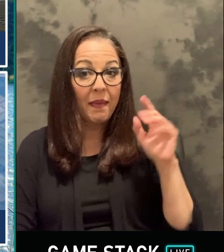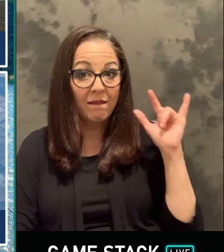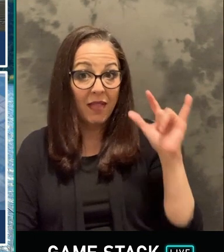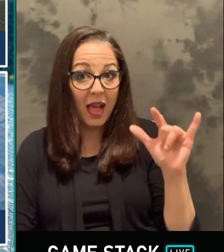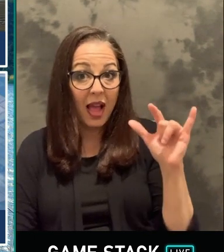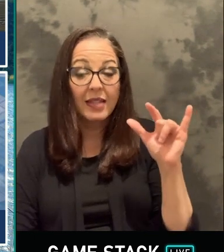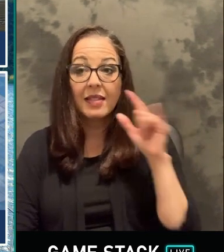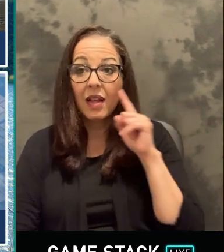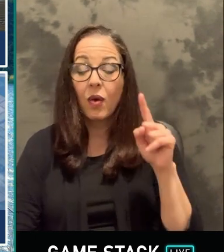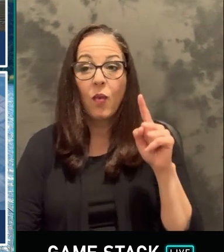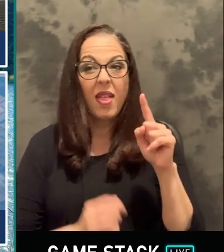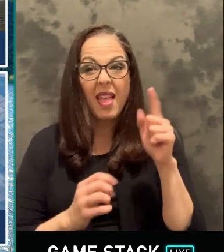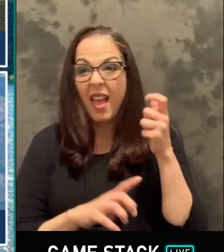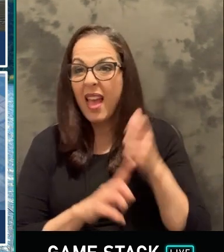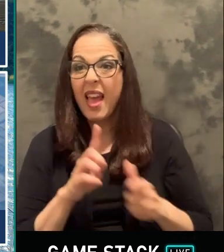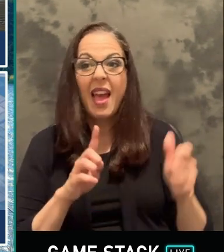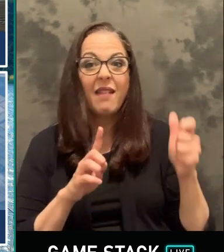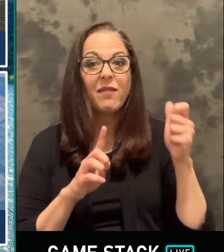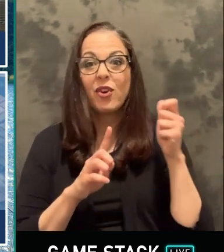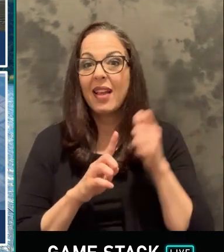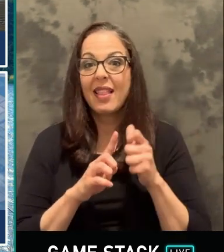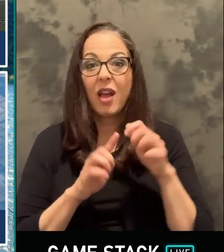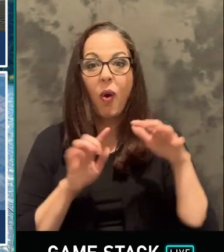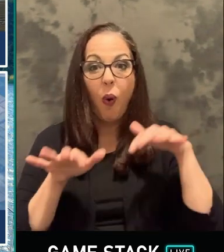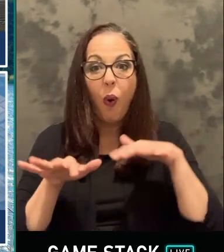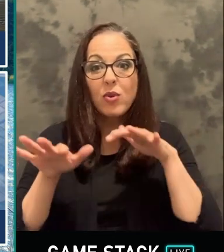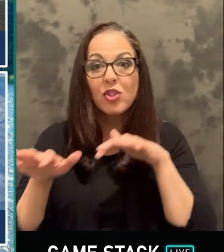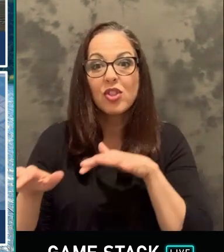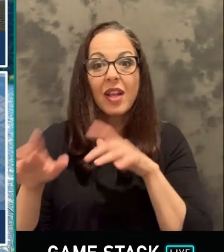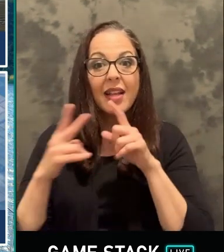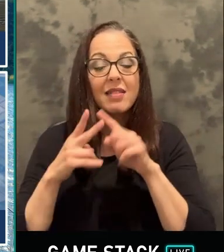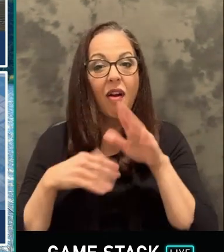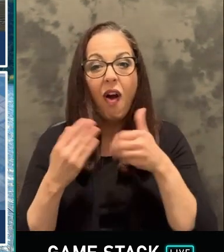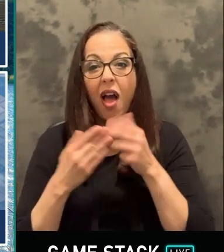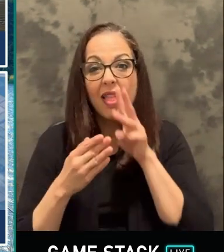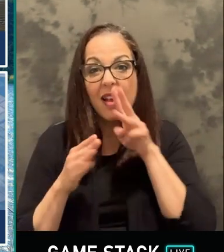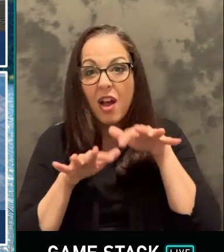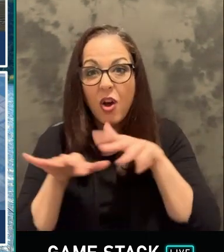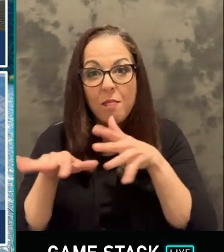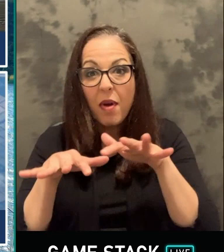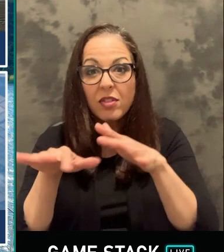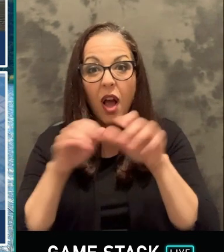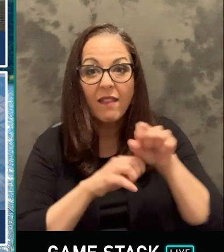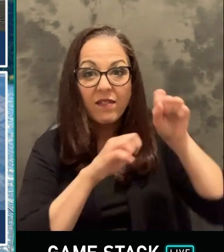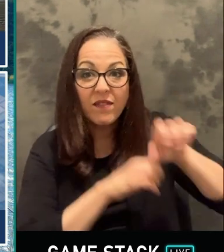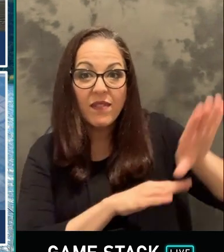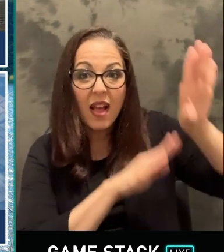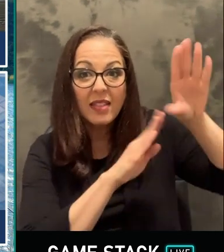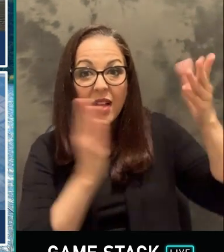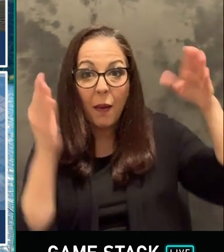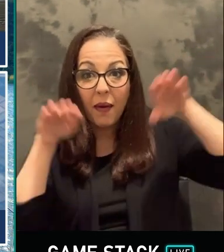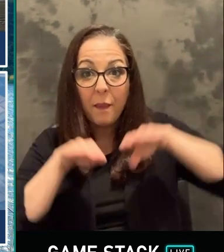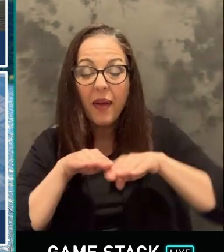every pikes, every oceans, every rivers, valleys, mountains, and even representation of build structures,